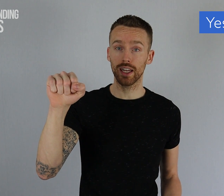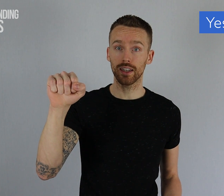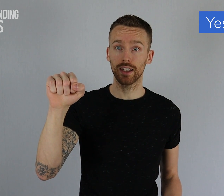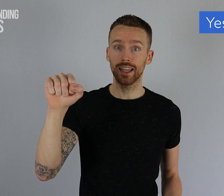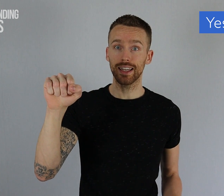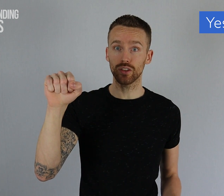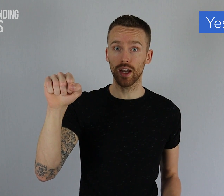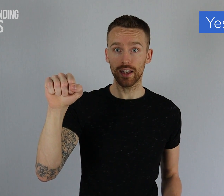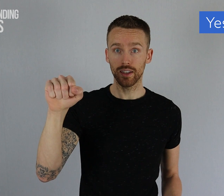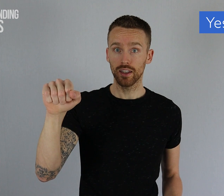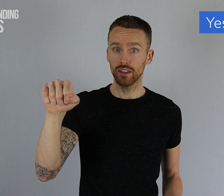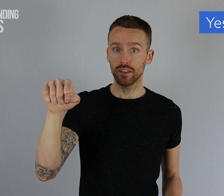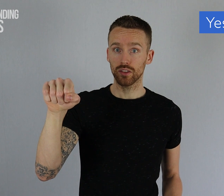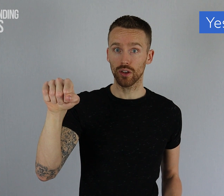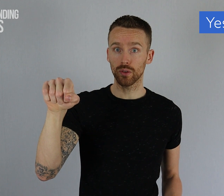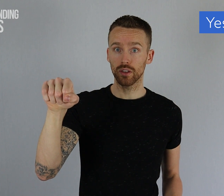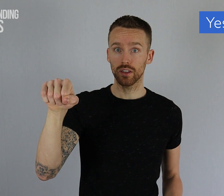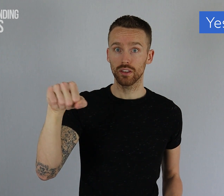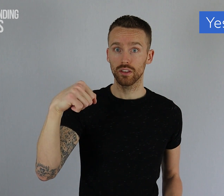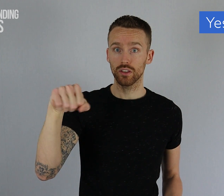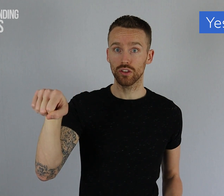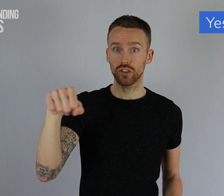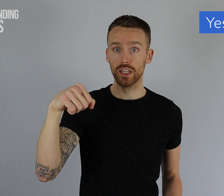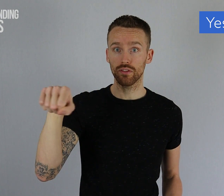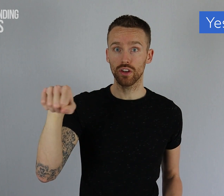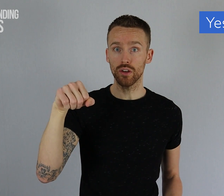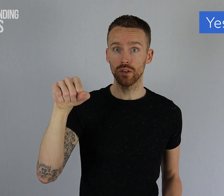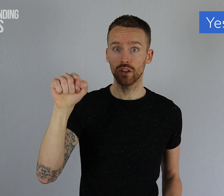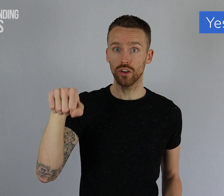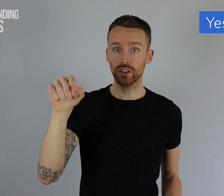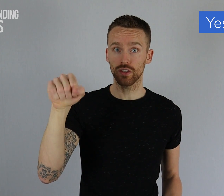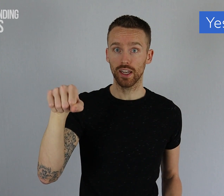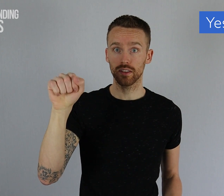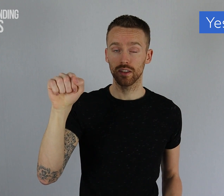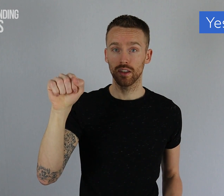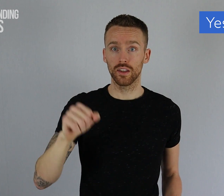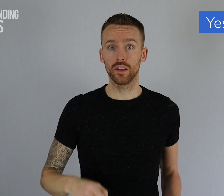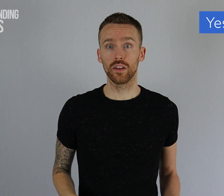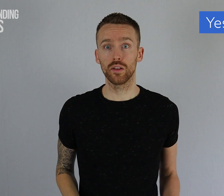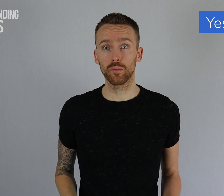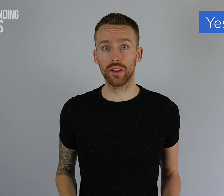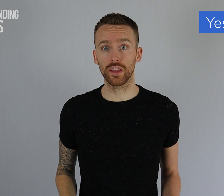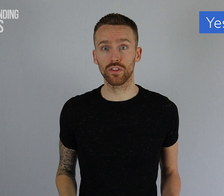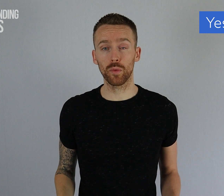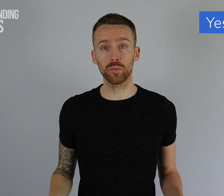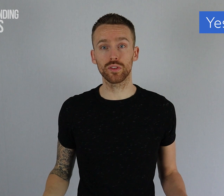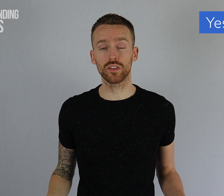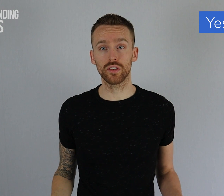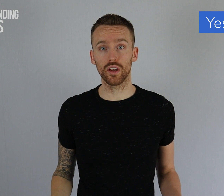hand is your head. So, you just shake it for no, nod it for yes. But I think for the purposes